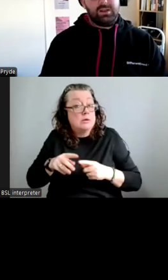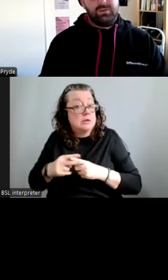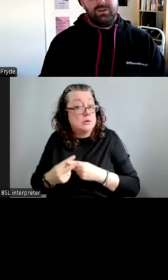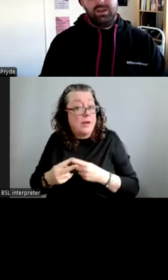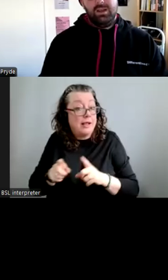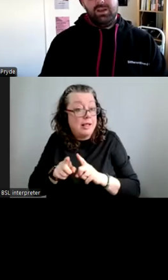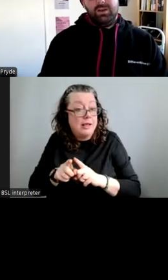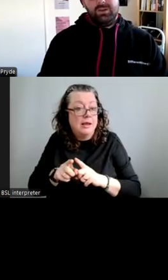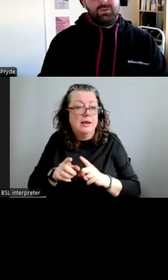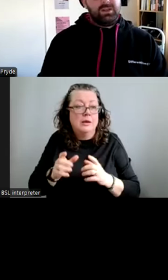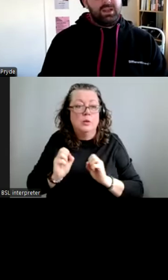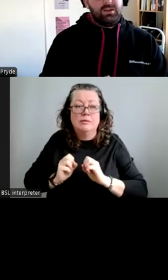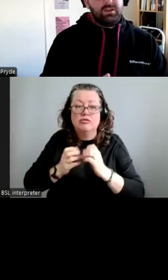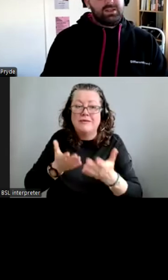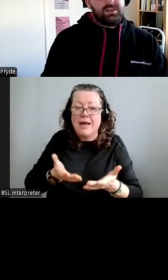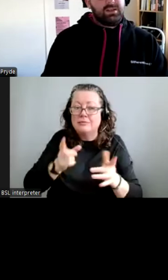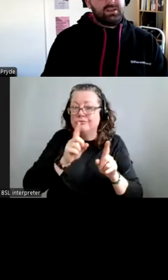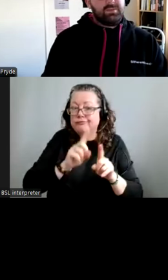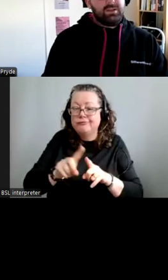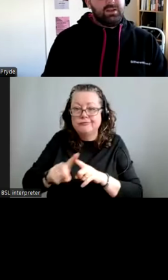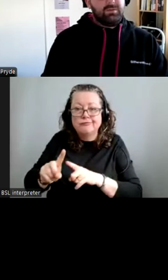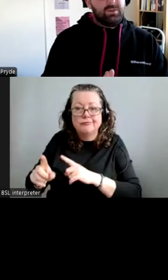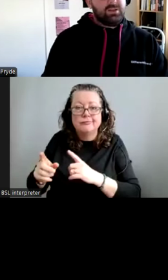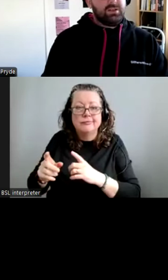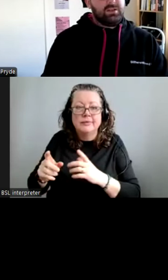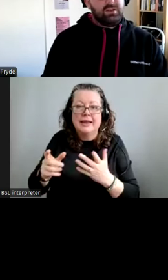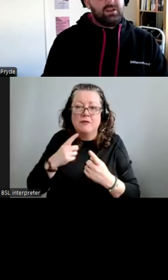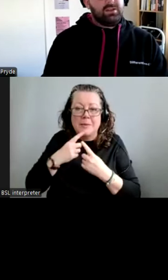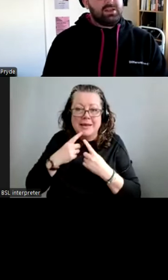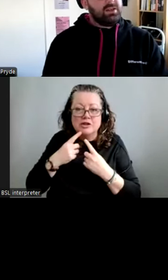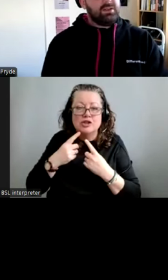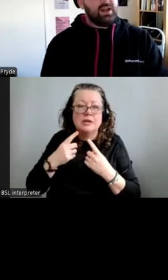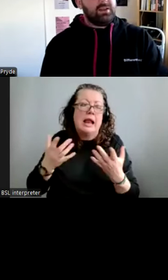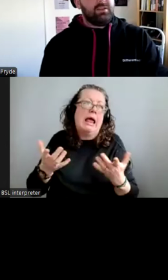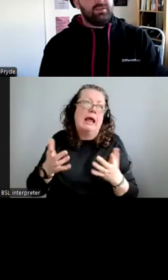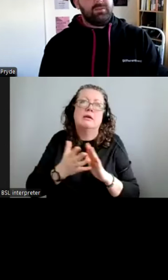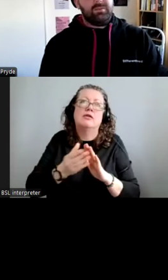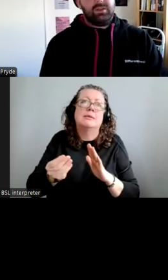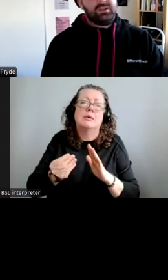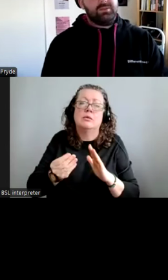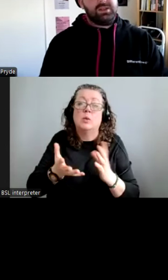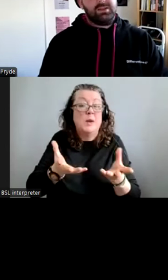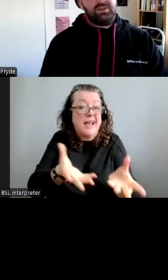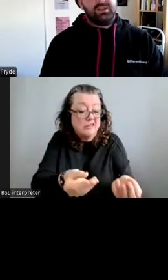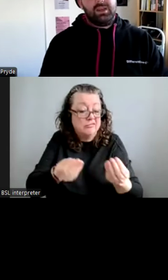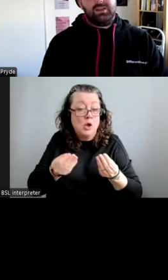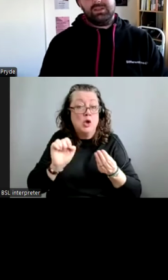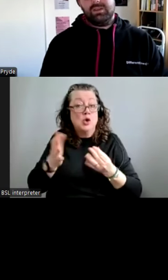right now. We can take your existing accessibility information and let you design interactive and custom accessibility guides